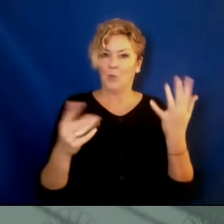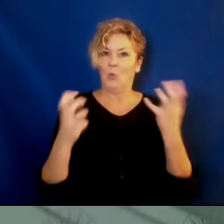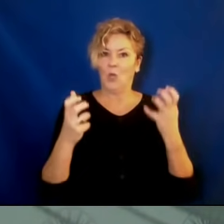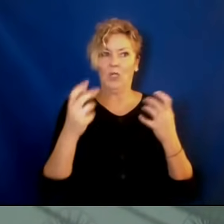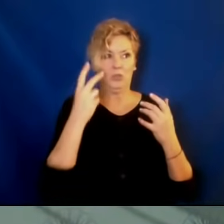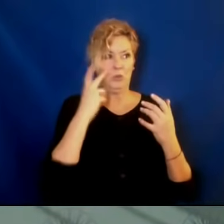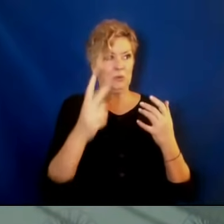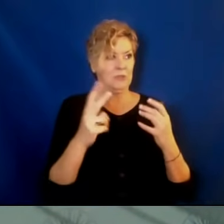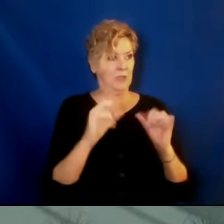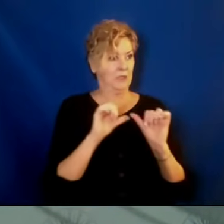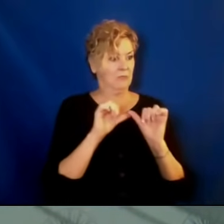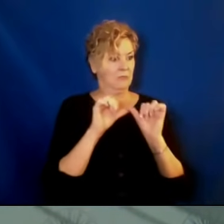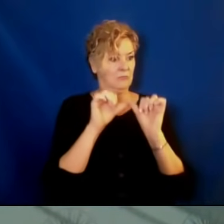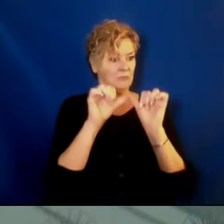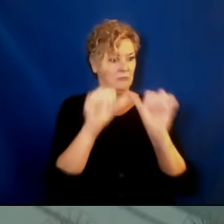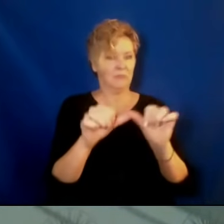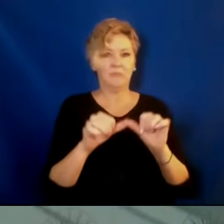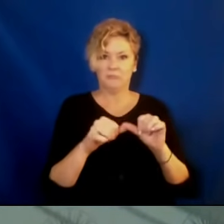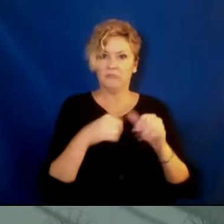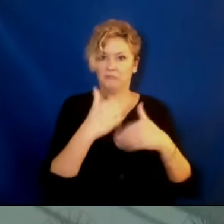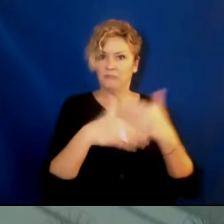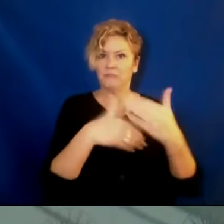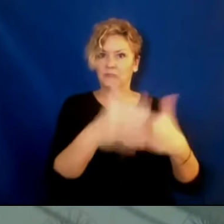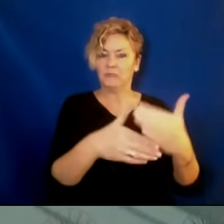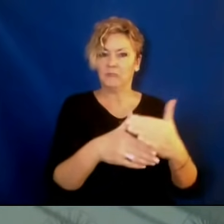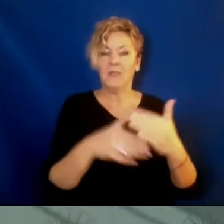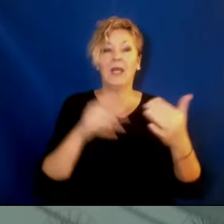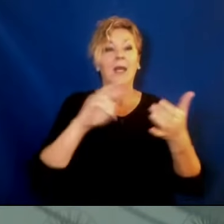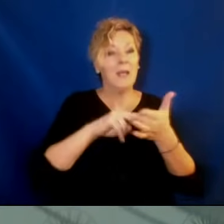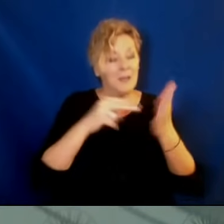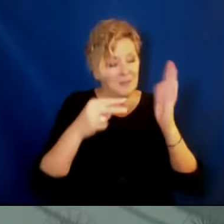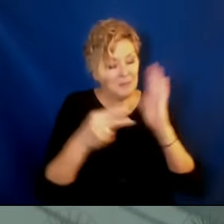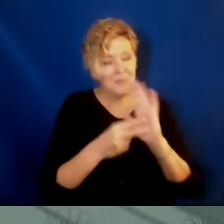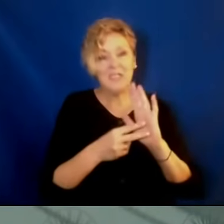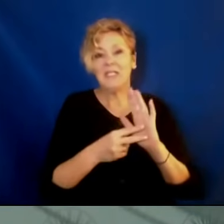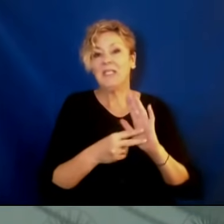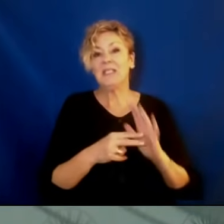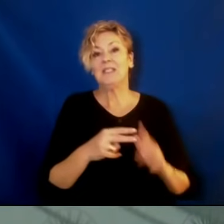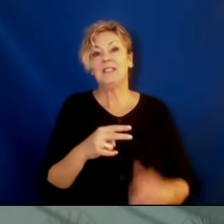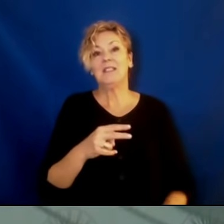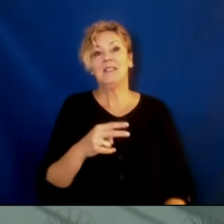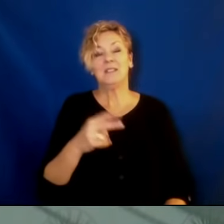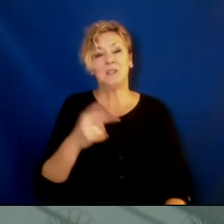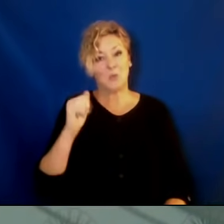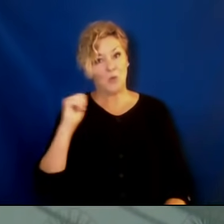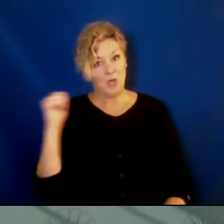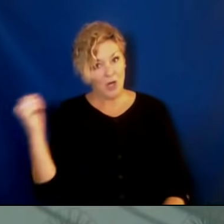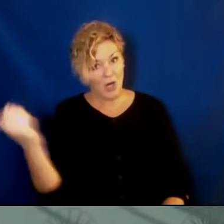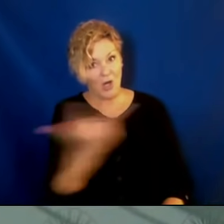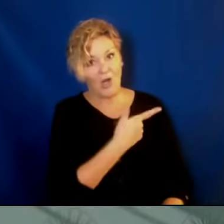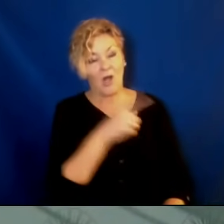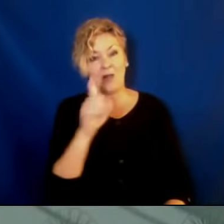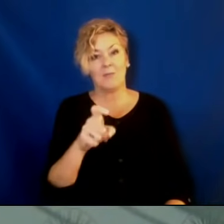For us to do all the things we want, to have children in school, to have surgeries performed, businesses operating,